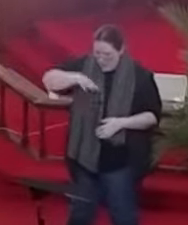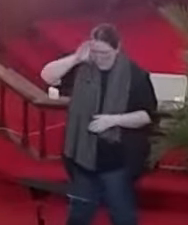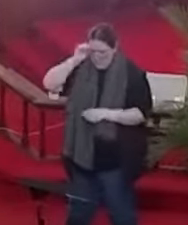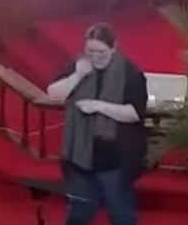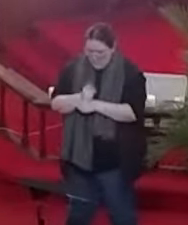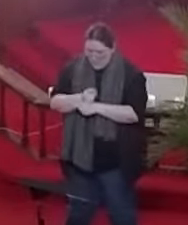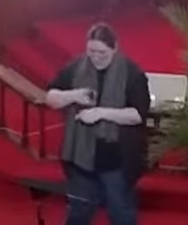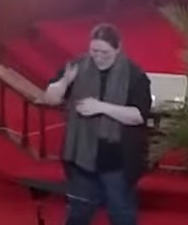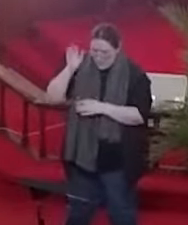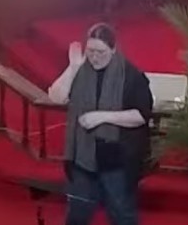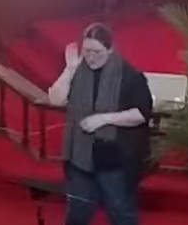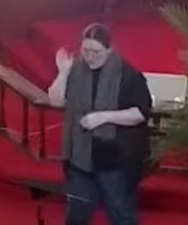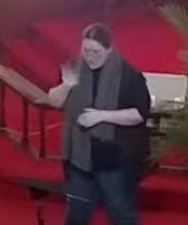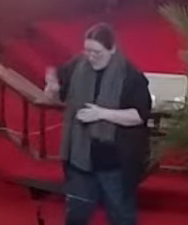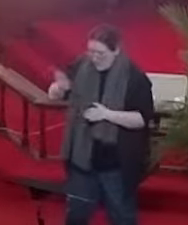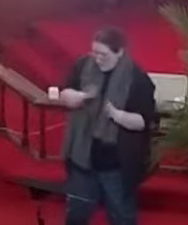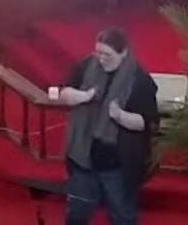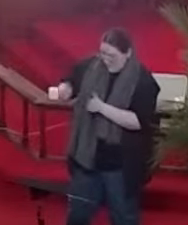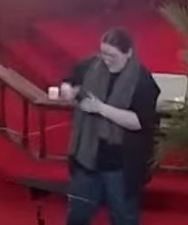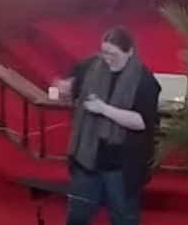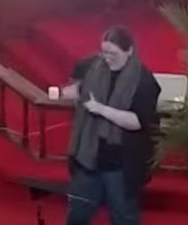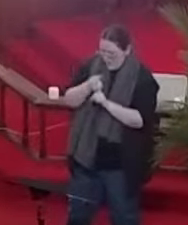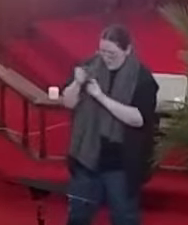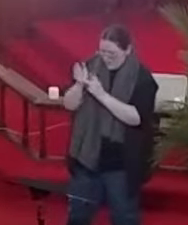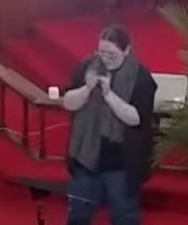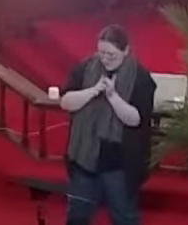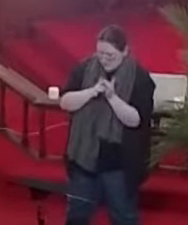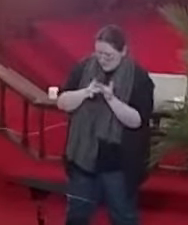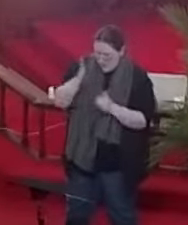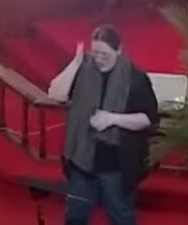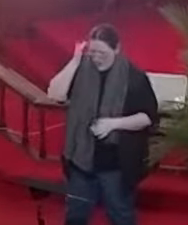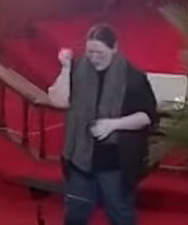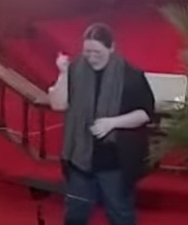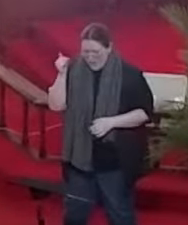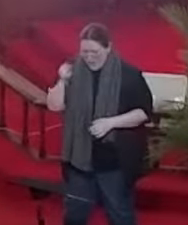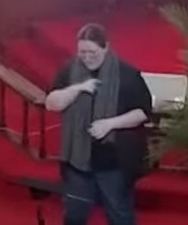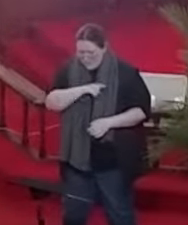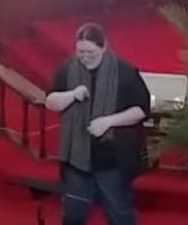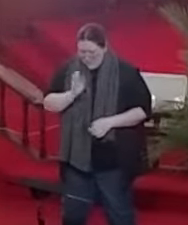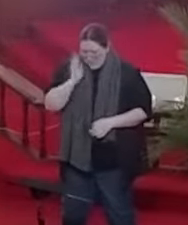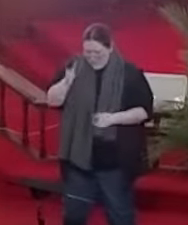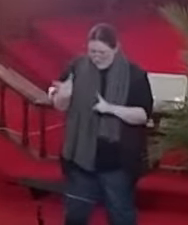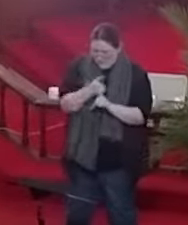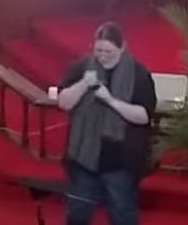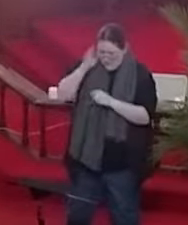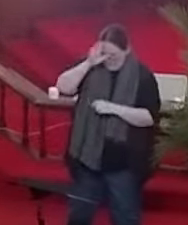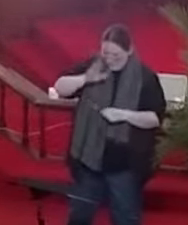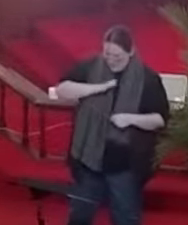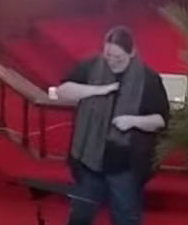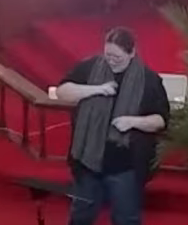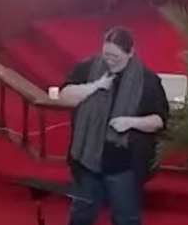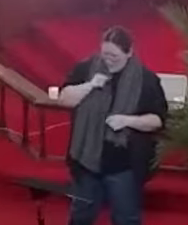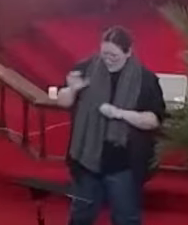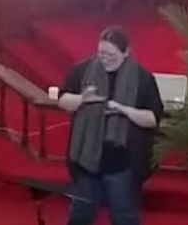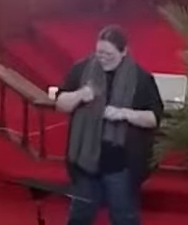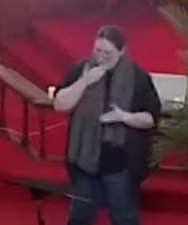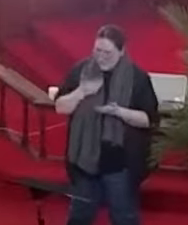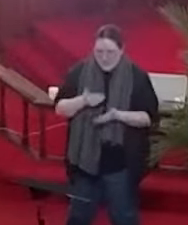My brother overheard their plan to arrest Jesus. Why they would arrest a man who did such good things